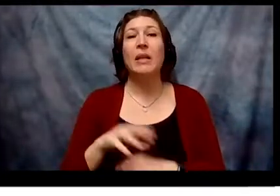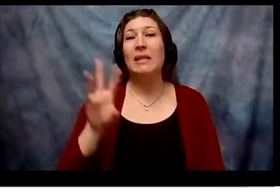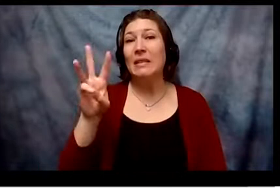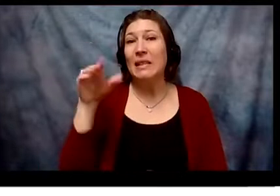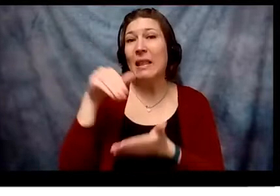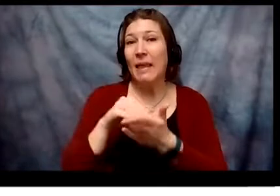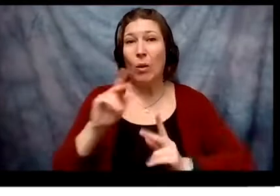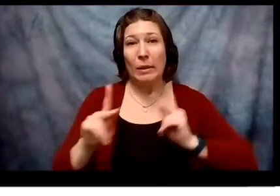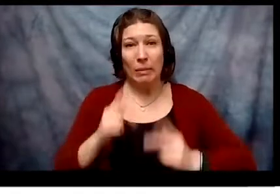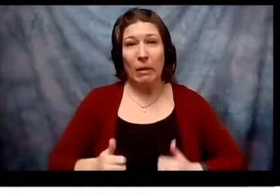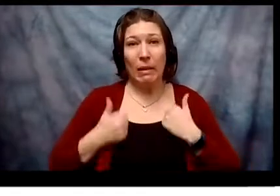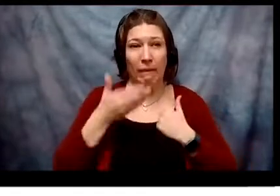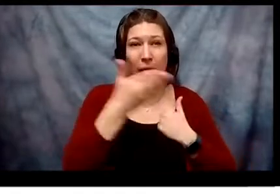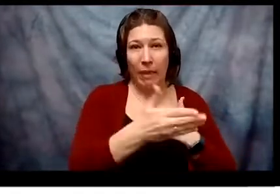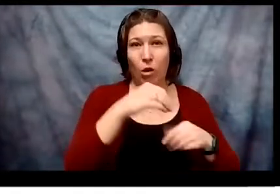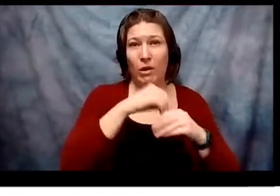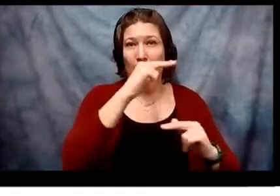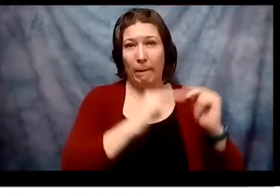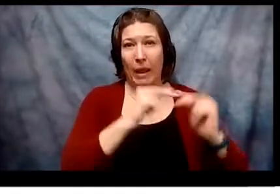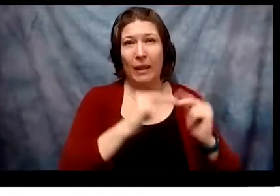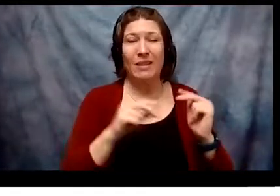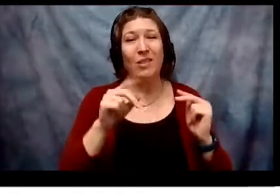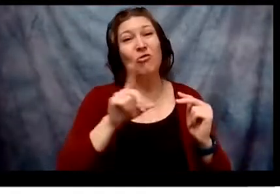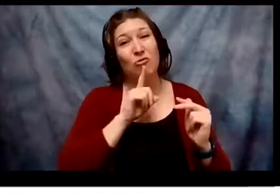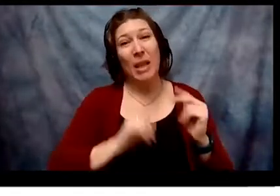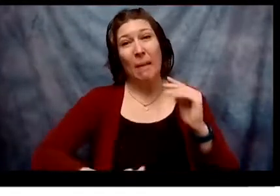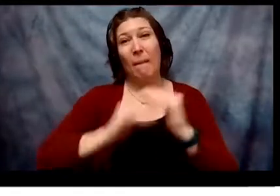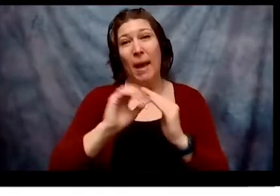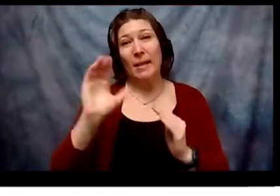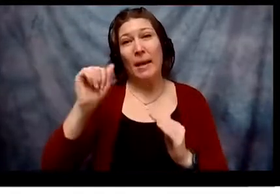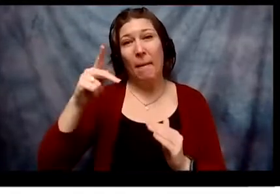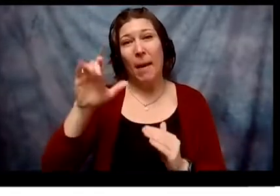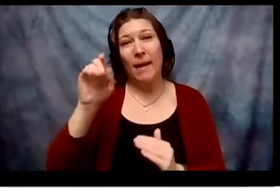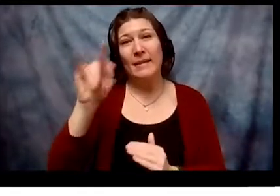were living in buildings meant for a maximum of 4,000.